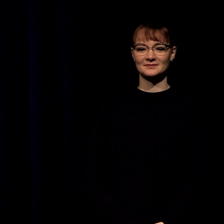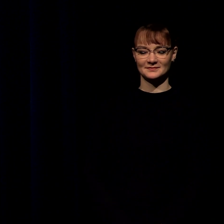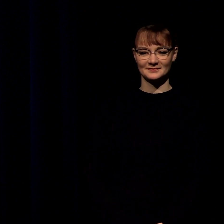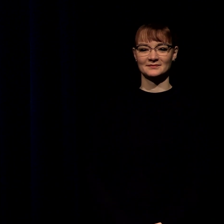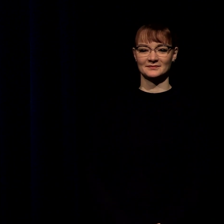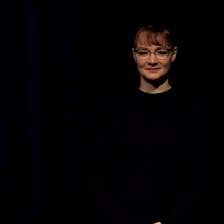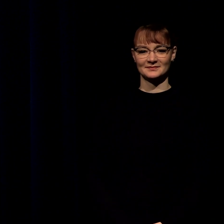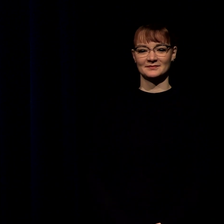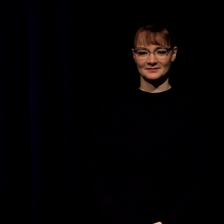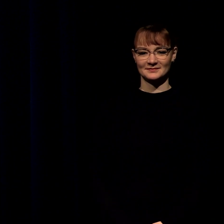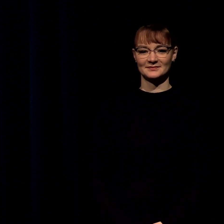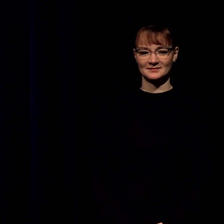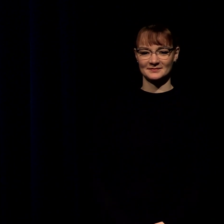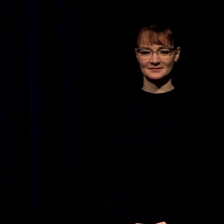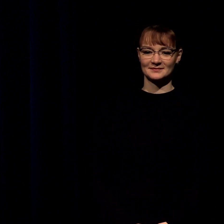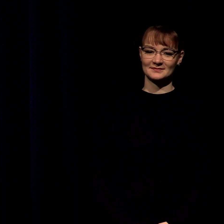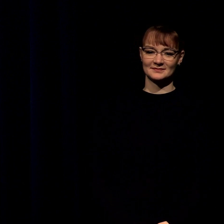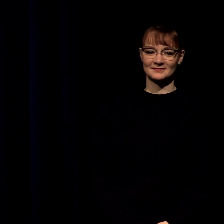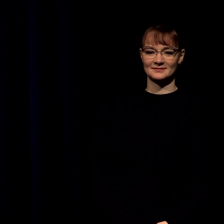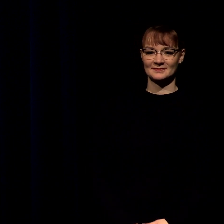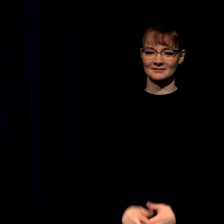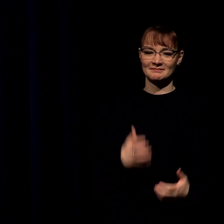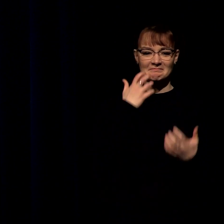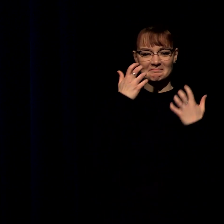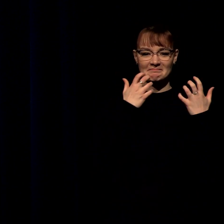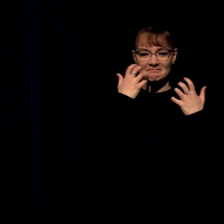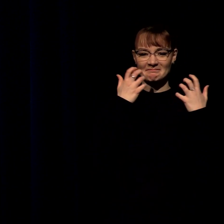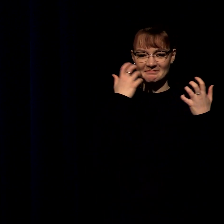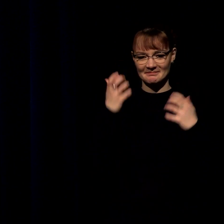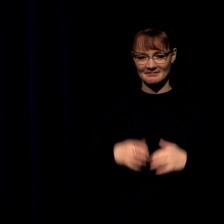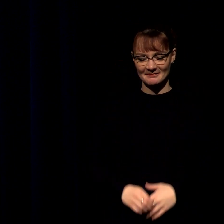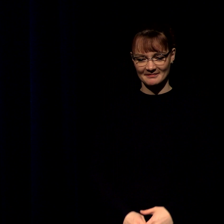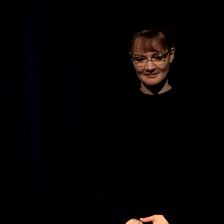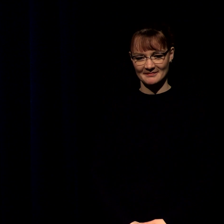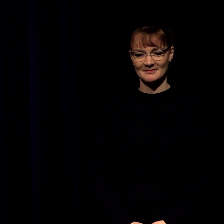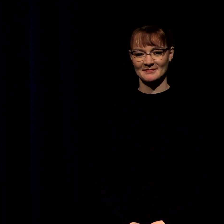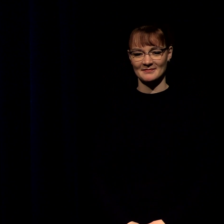Looking back when I was young